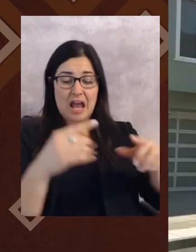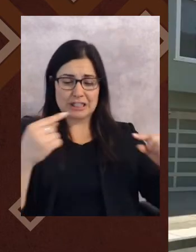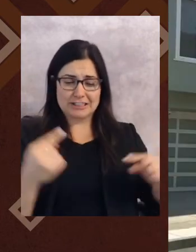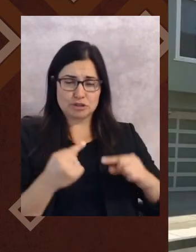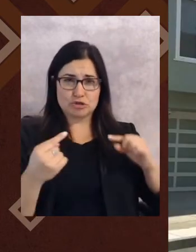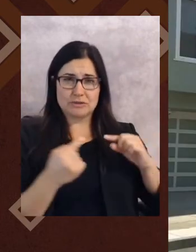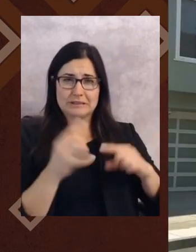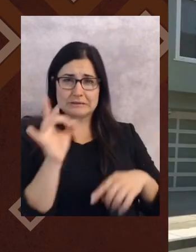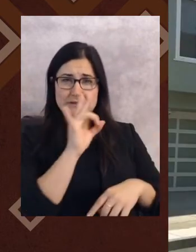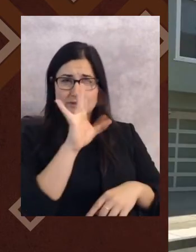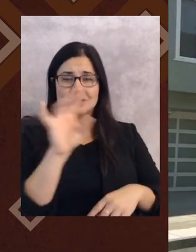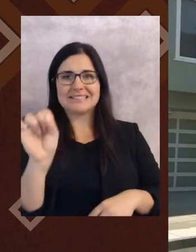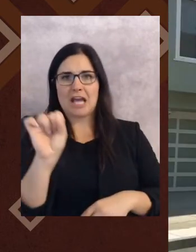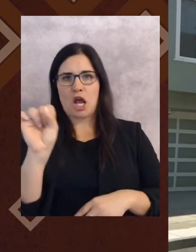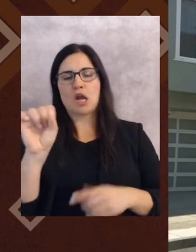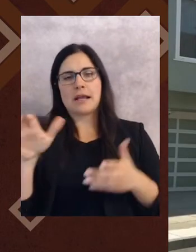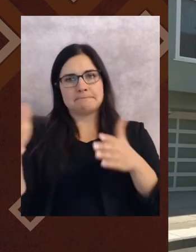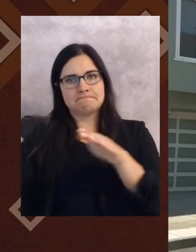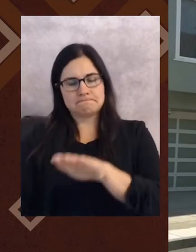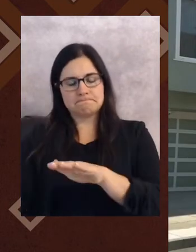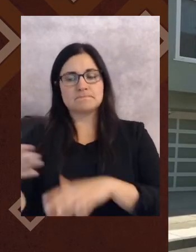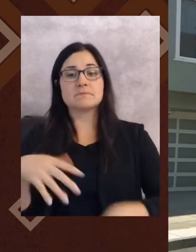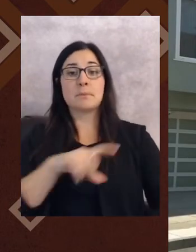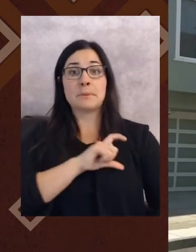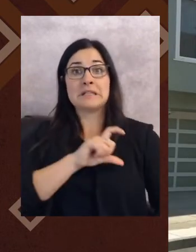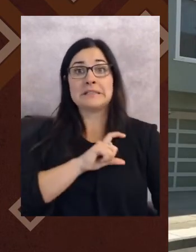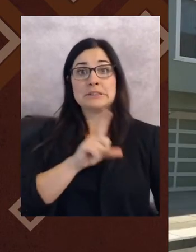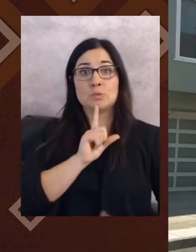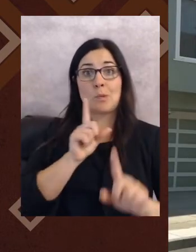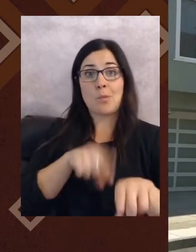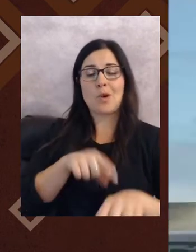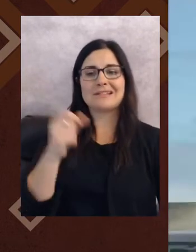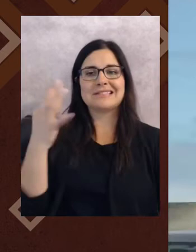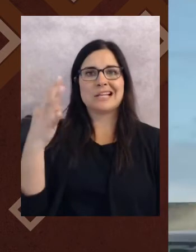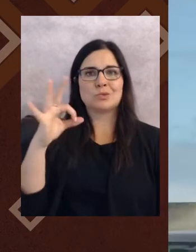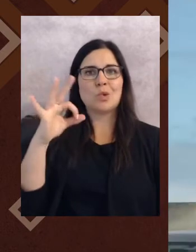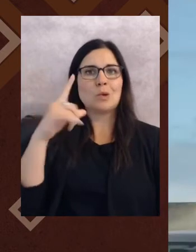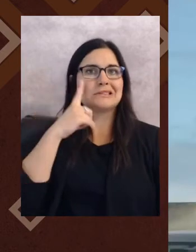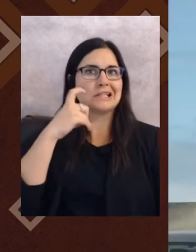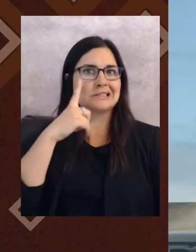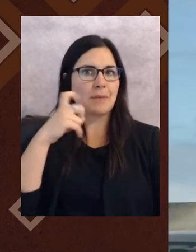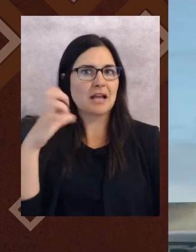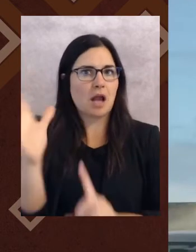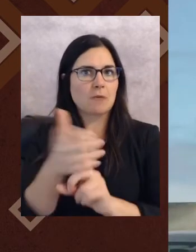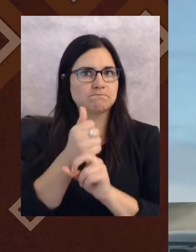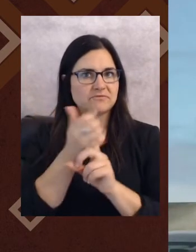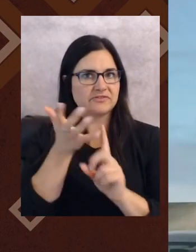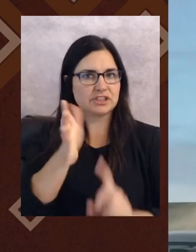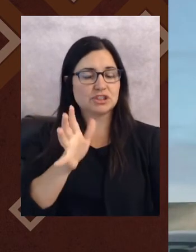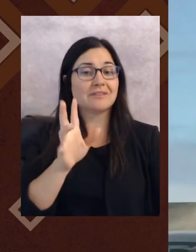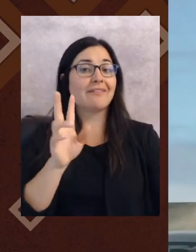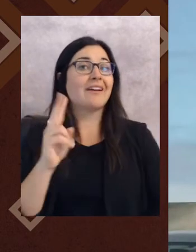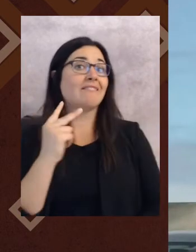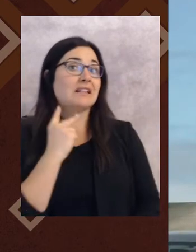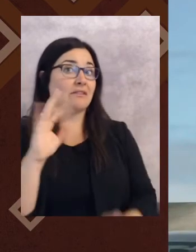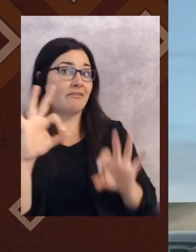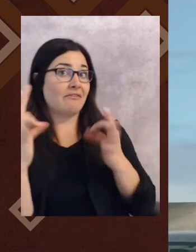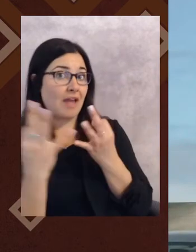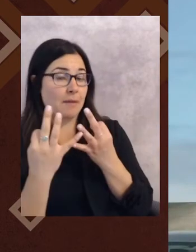San Francisco police say a 19 year old suspect has been arrested. The victim's family is now demanding justice.